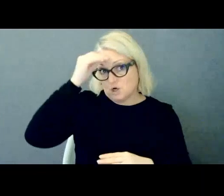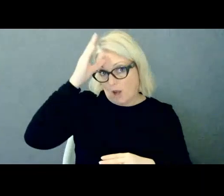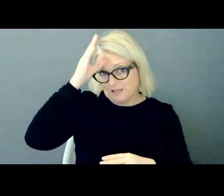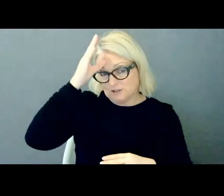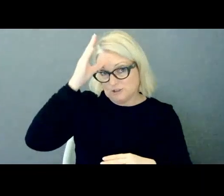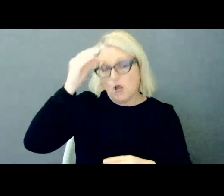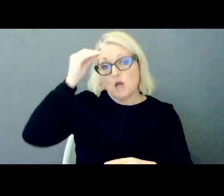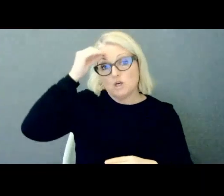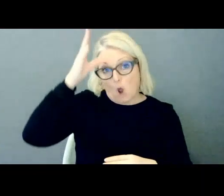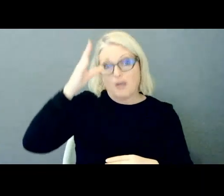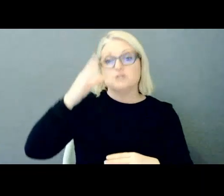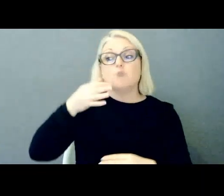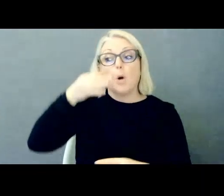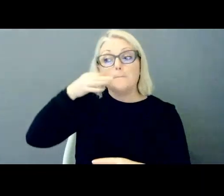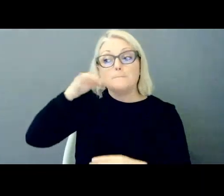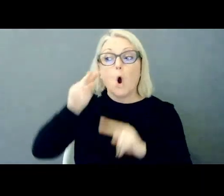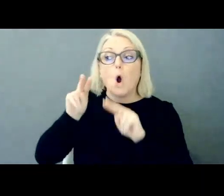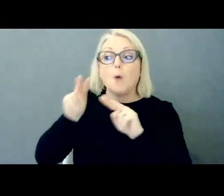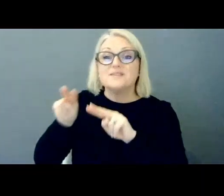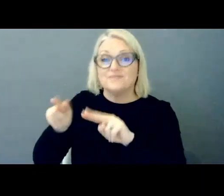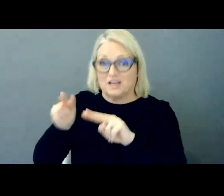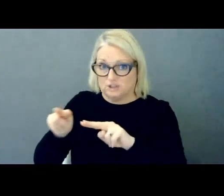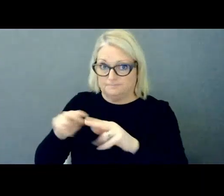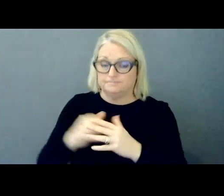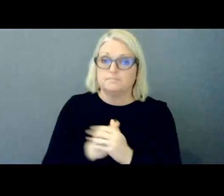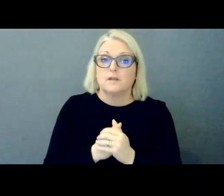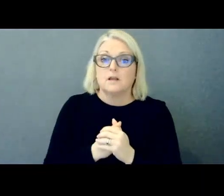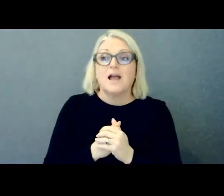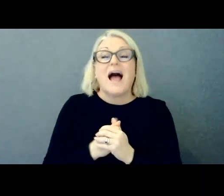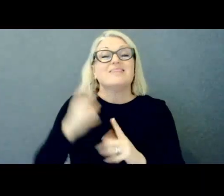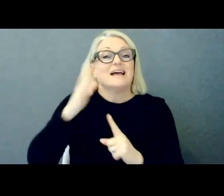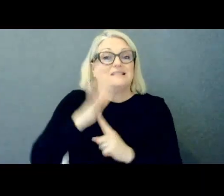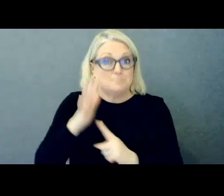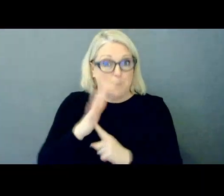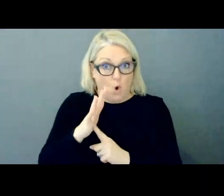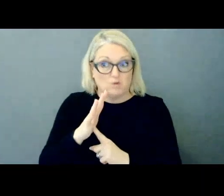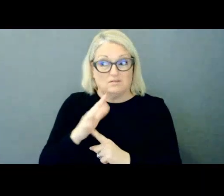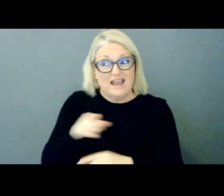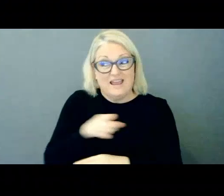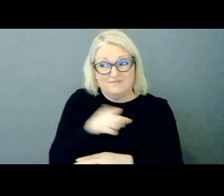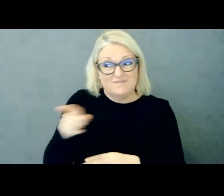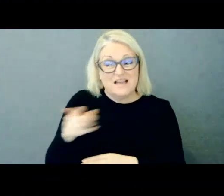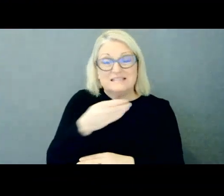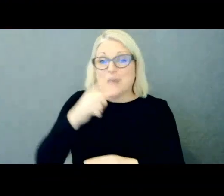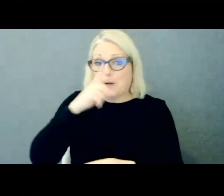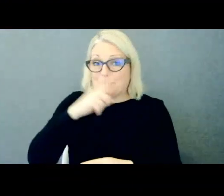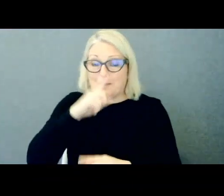which is critical for those people who can't speak for themselves, who we very, very rarely hear from.